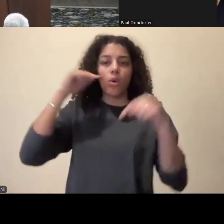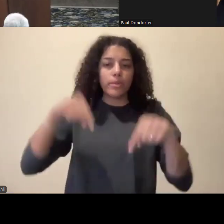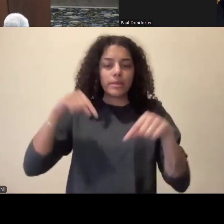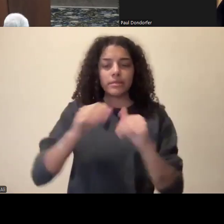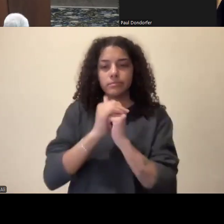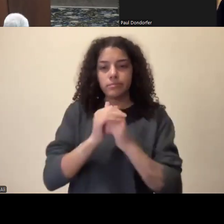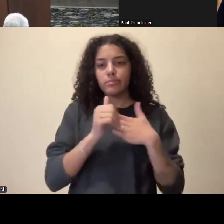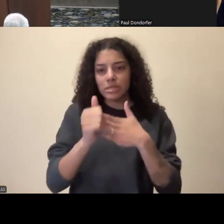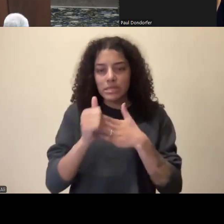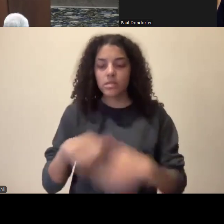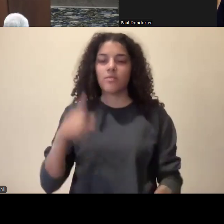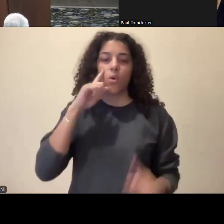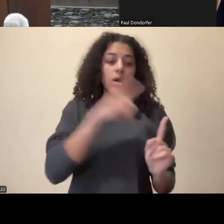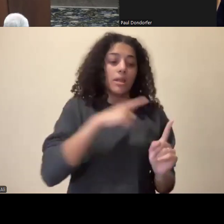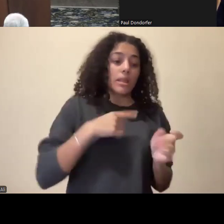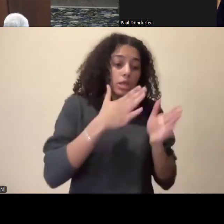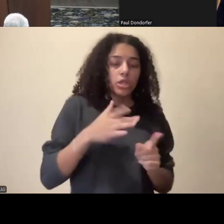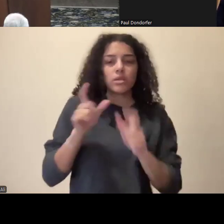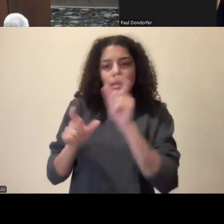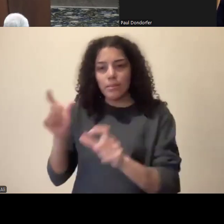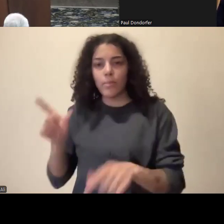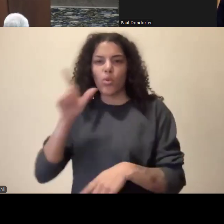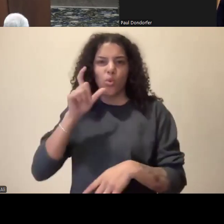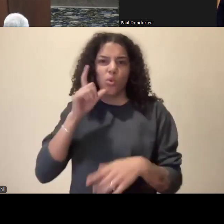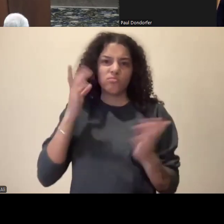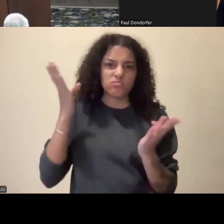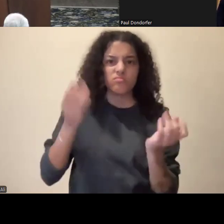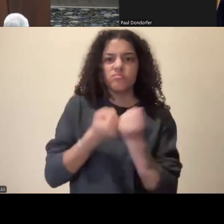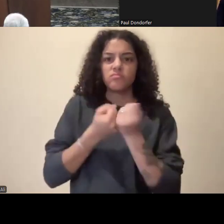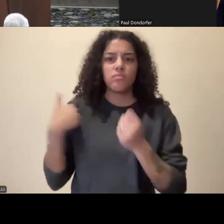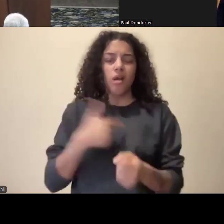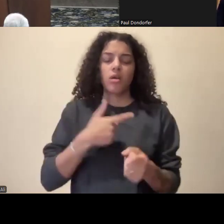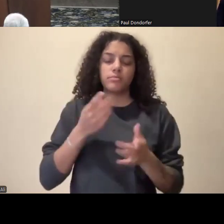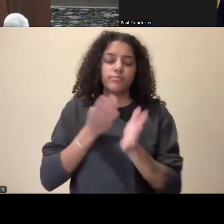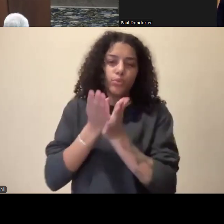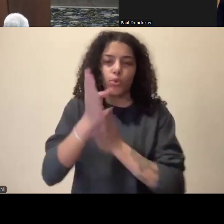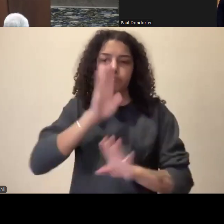lay people who serve us all even in turbulent times Amidst the polarization of so many